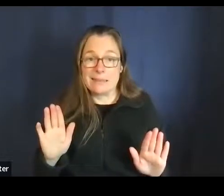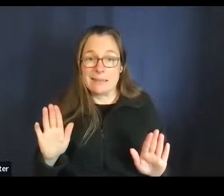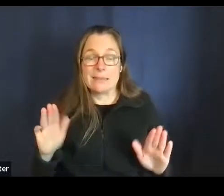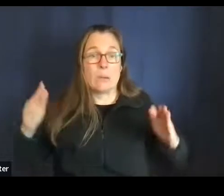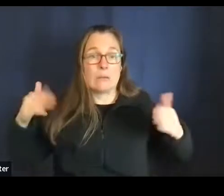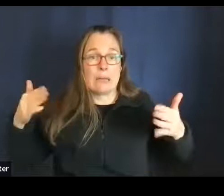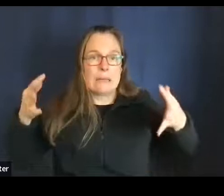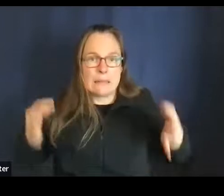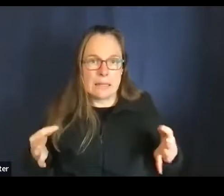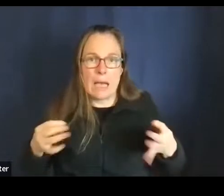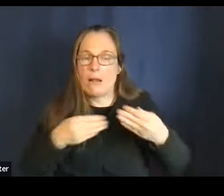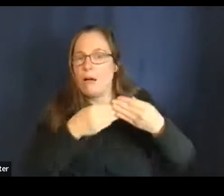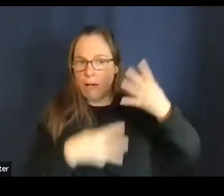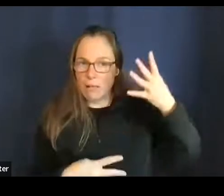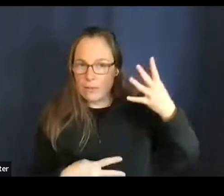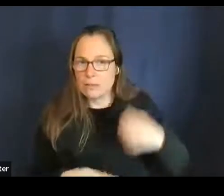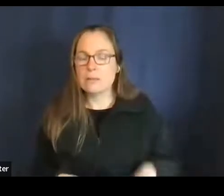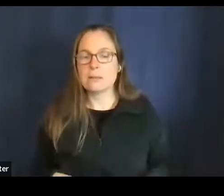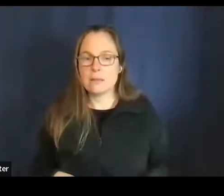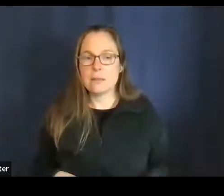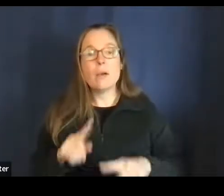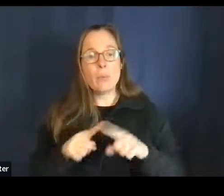of when we need to implement many of these changes.